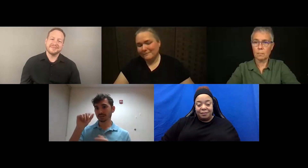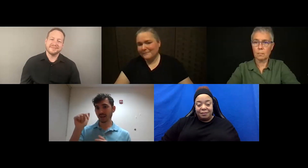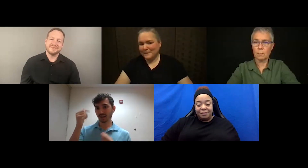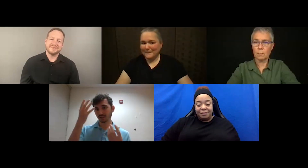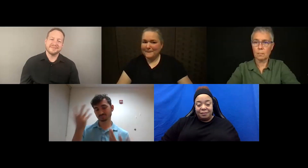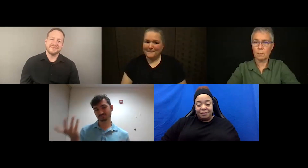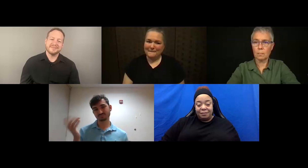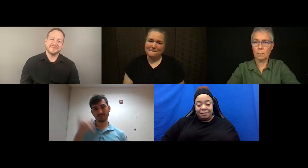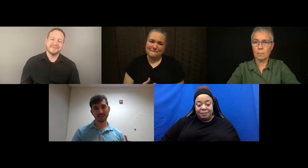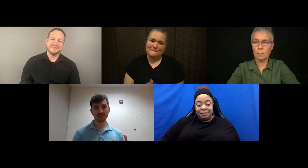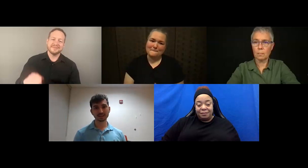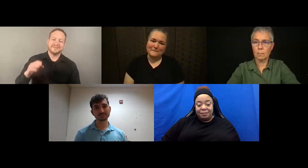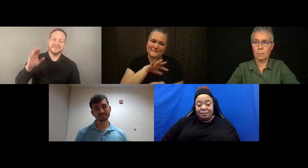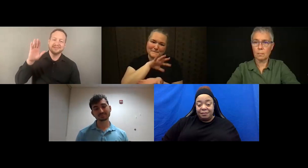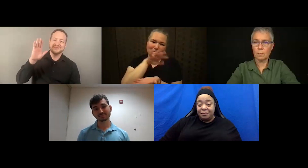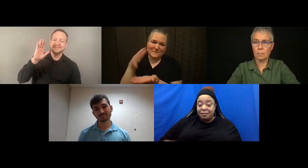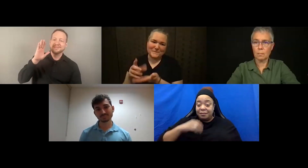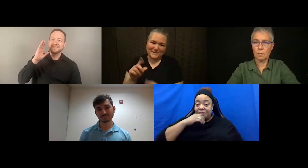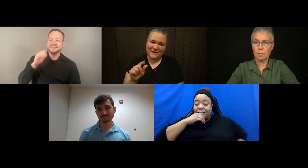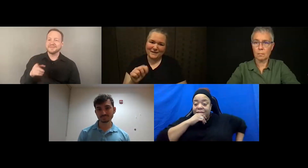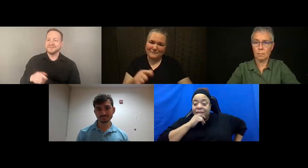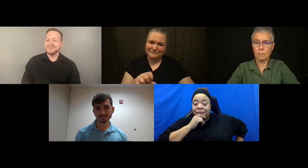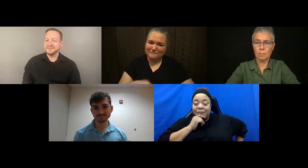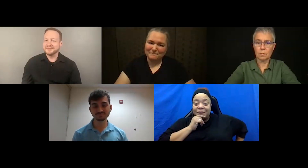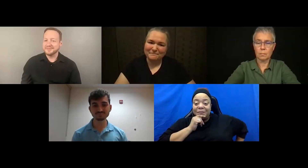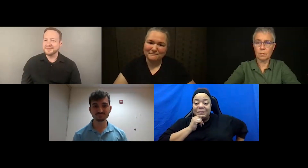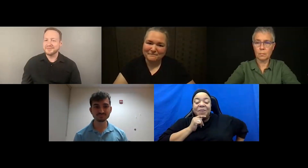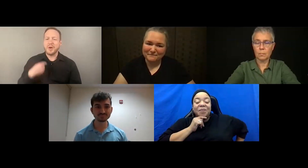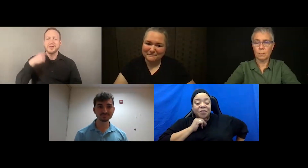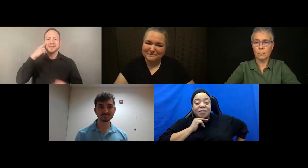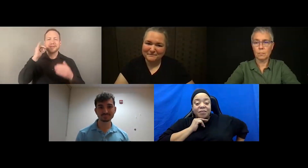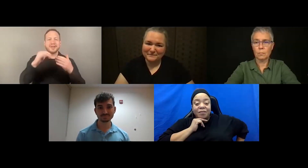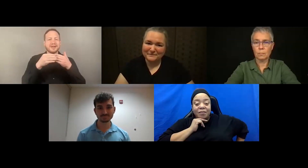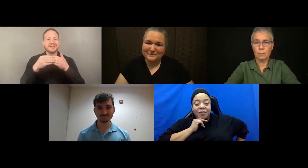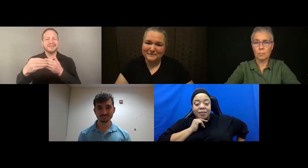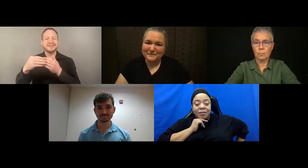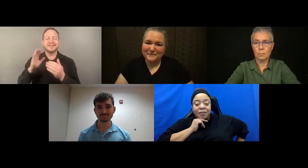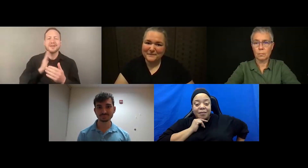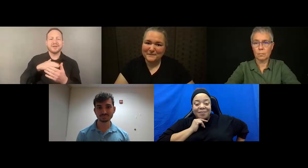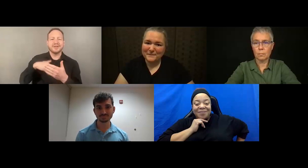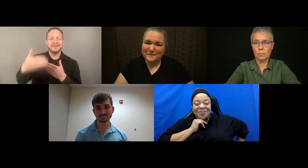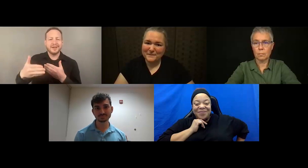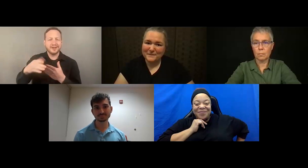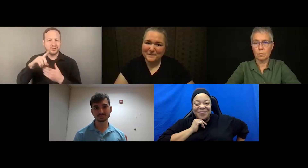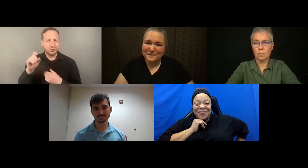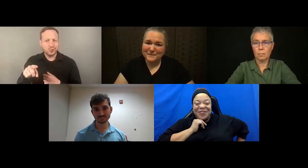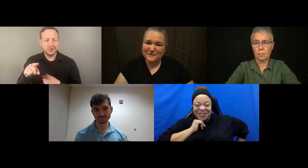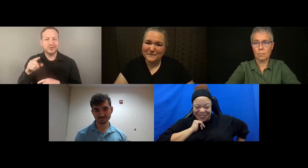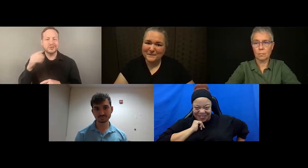years of modeling and lots of data. Tim: That leads to my next question.